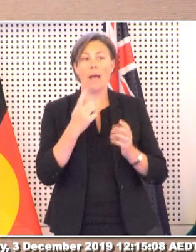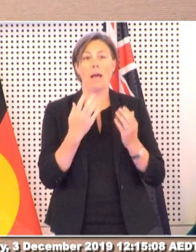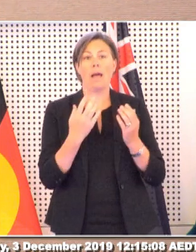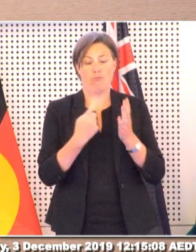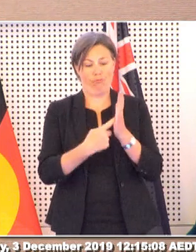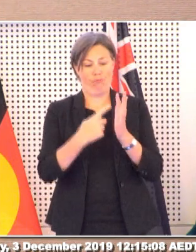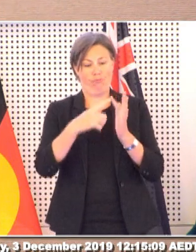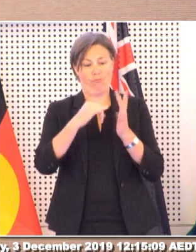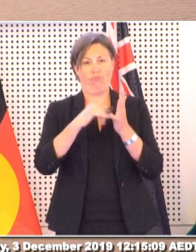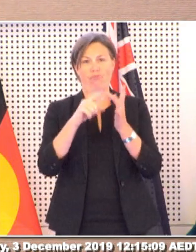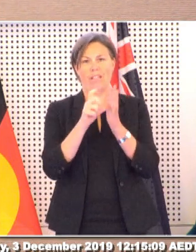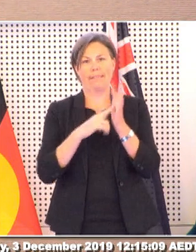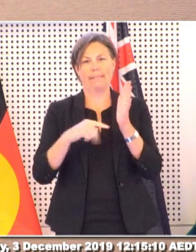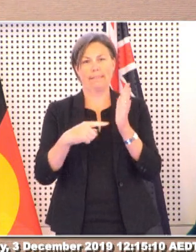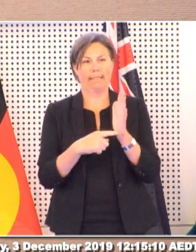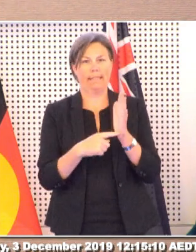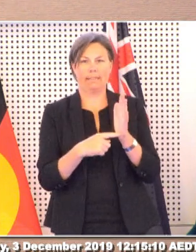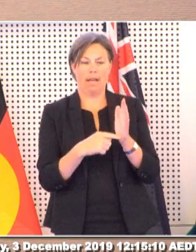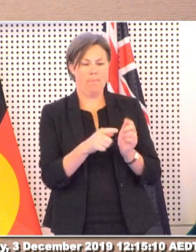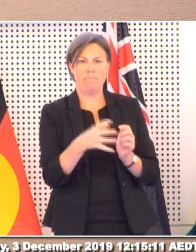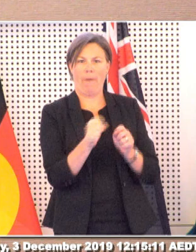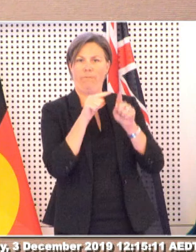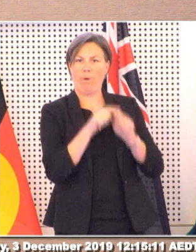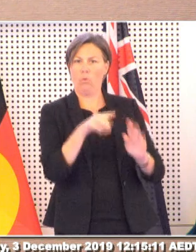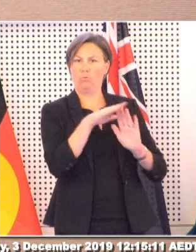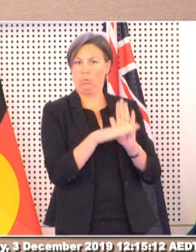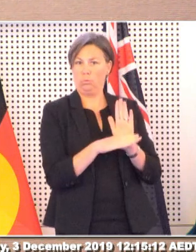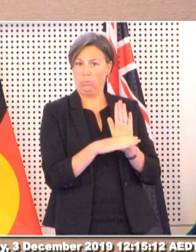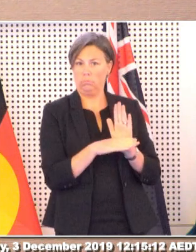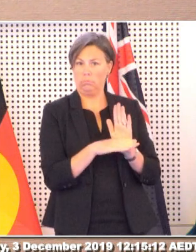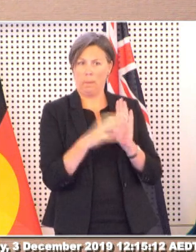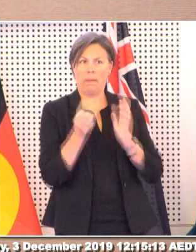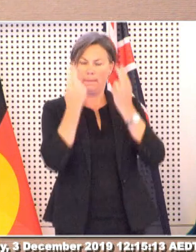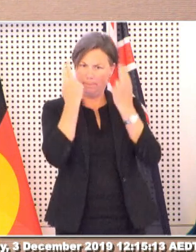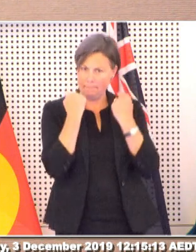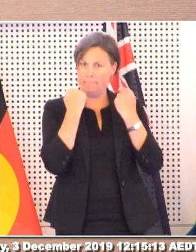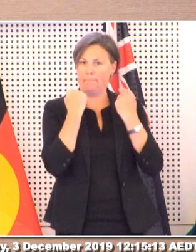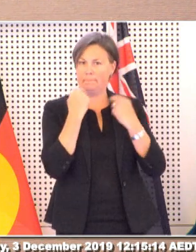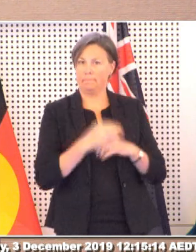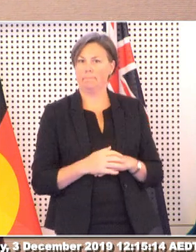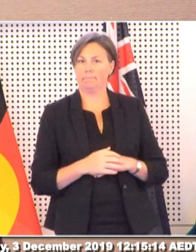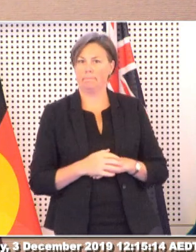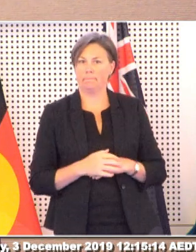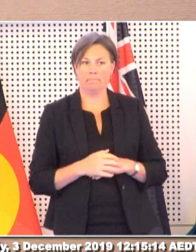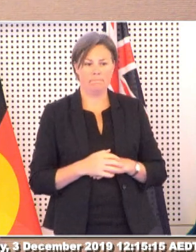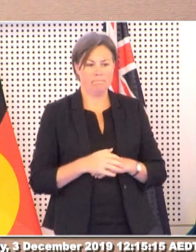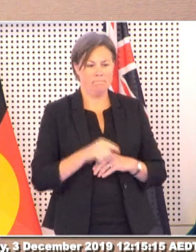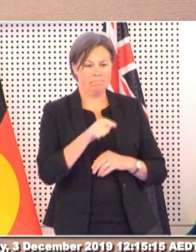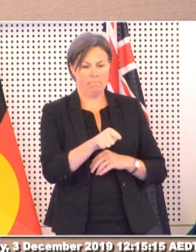then residents are expected to be compliant. They’re expected to not know very much about their right to complain or